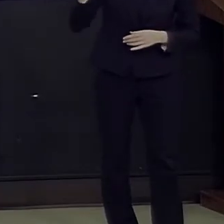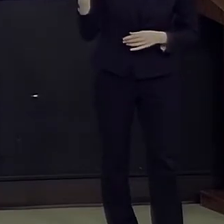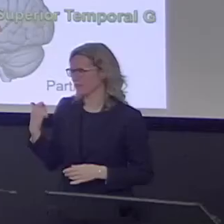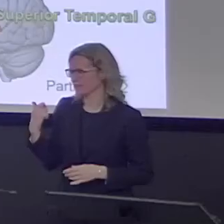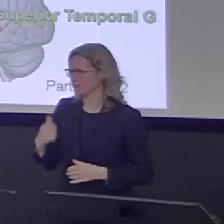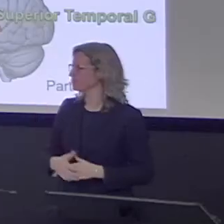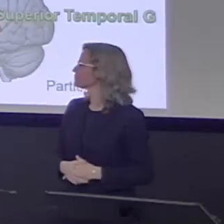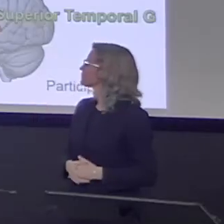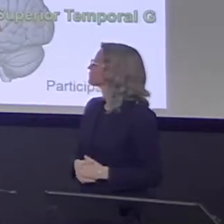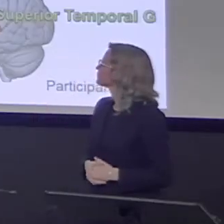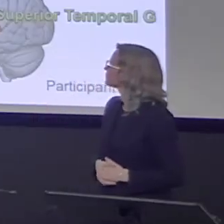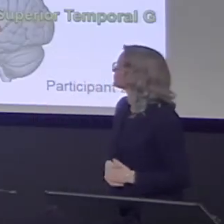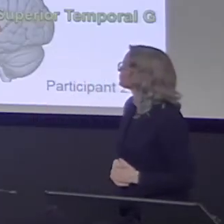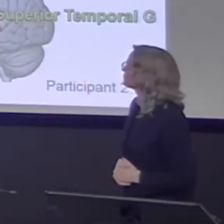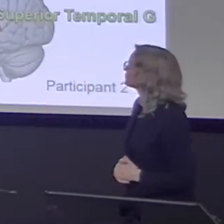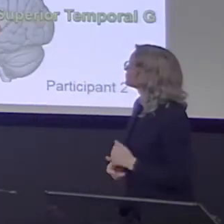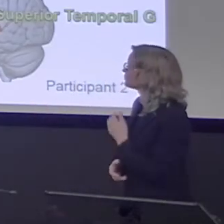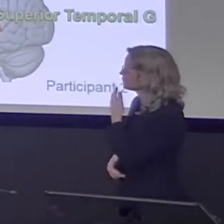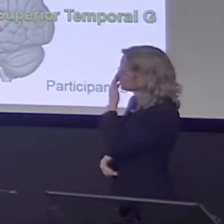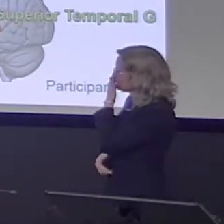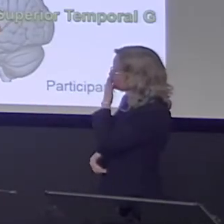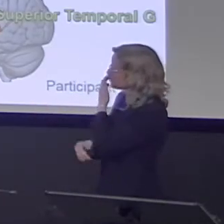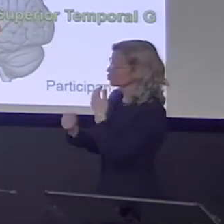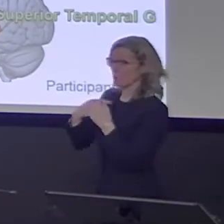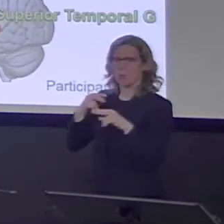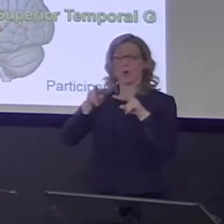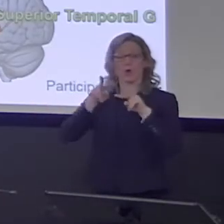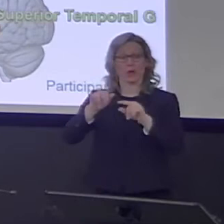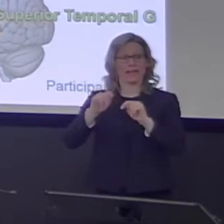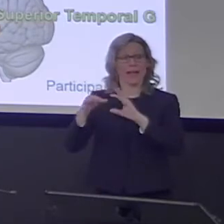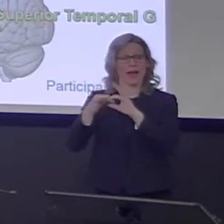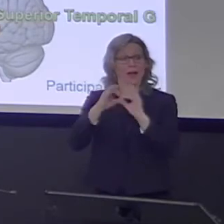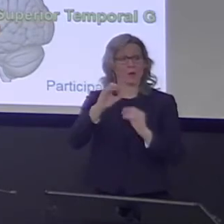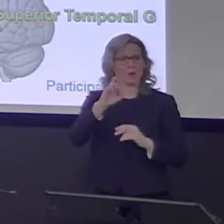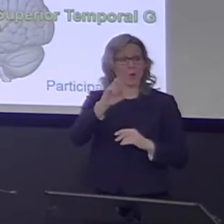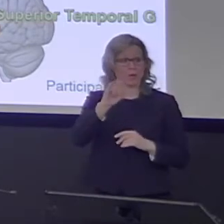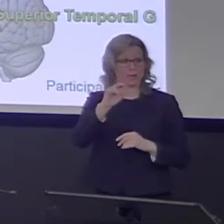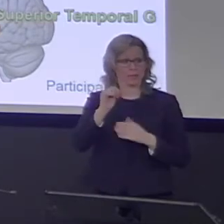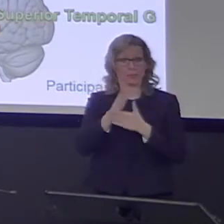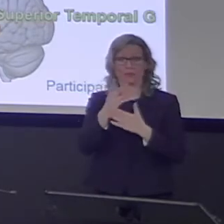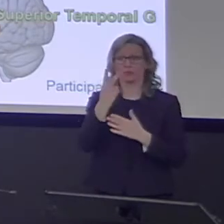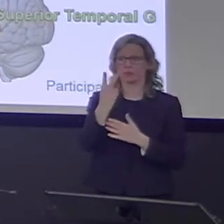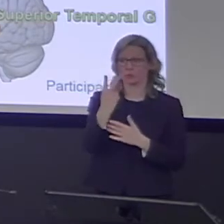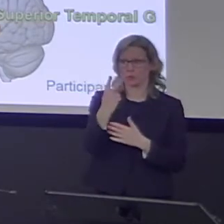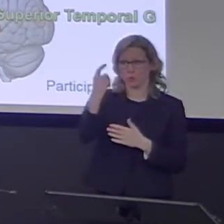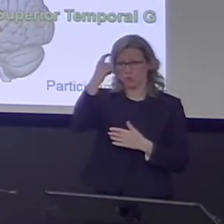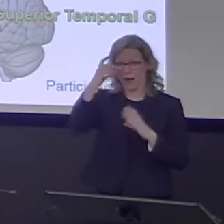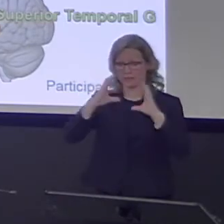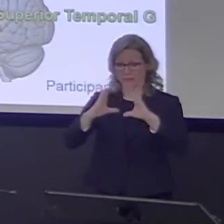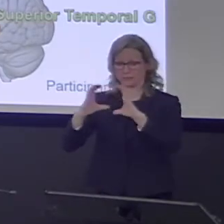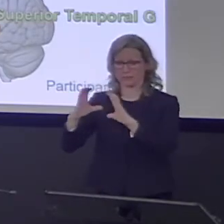Where I'm looking at a correlation between two brains, between middle temporal gyrus